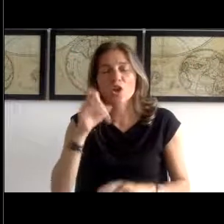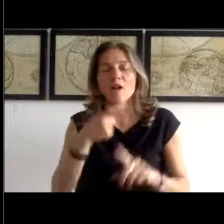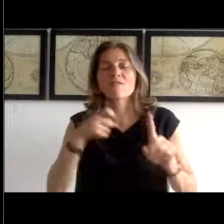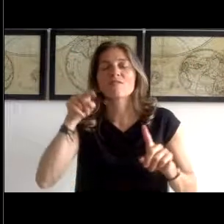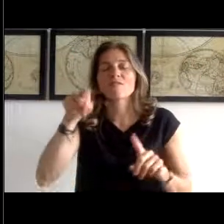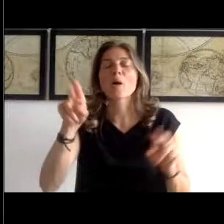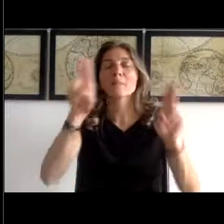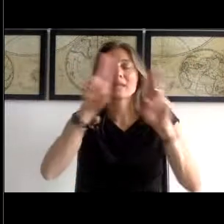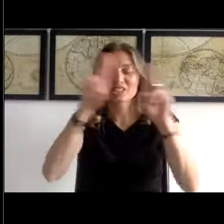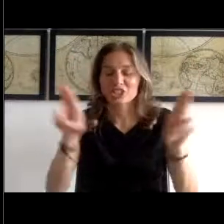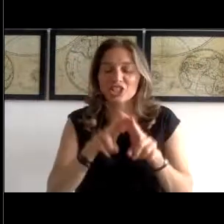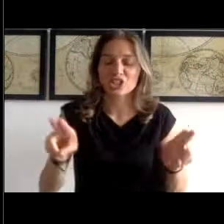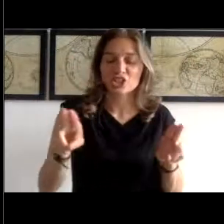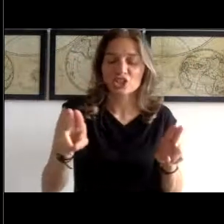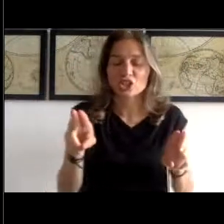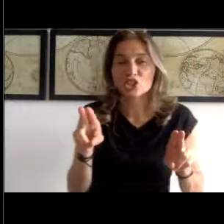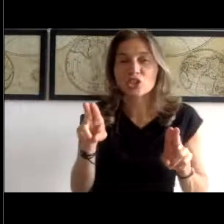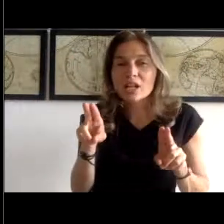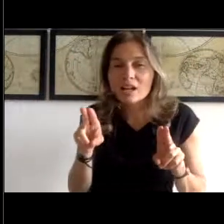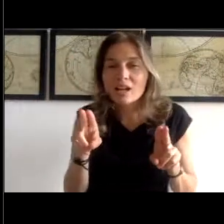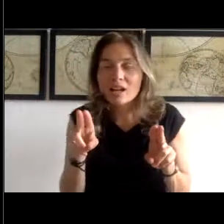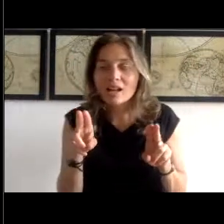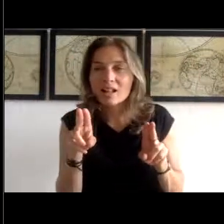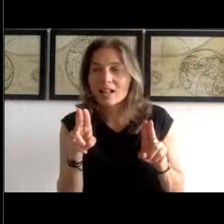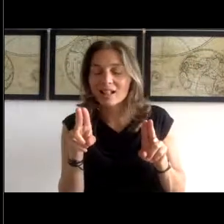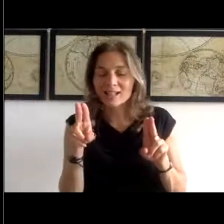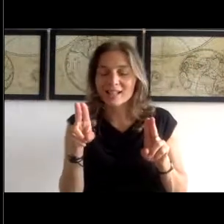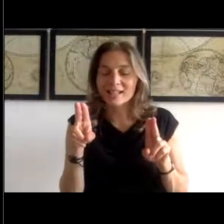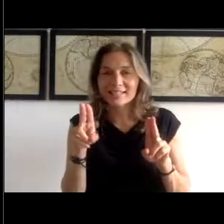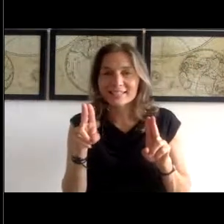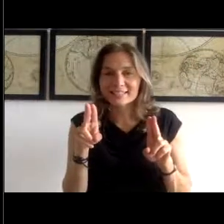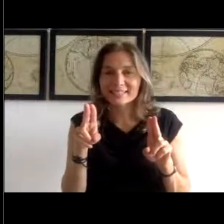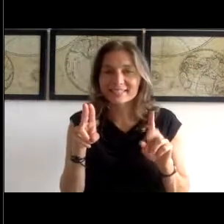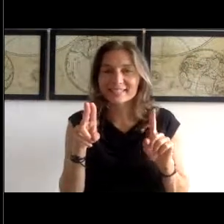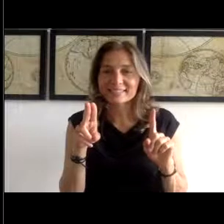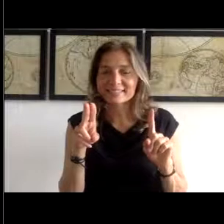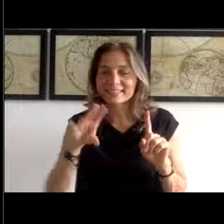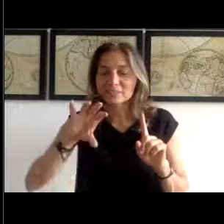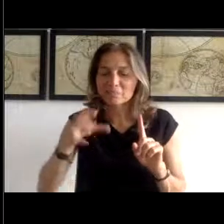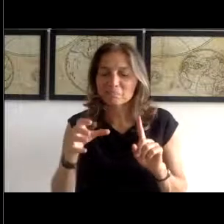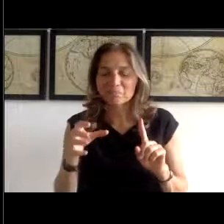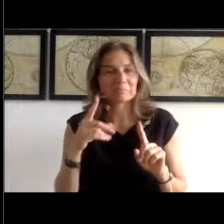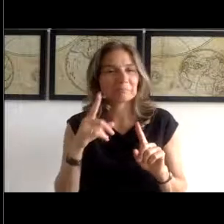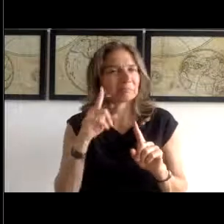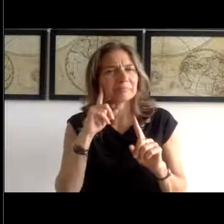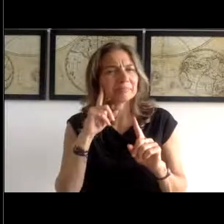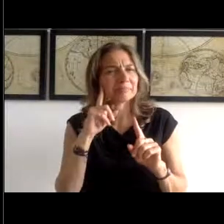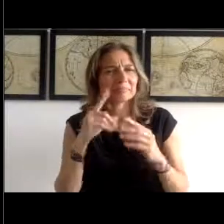I truly created a different picture of mine in terms of confidence, expectations, achievements I could make